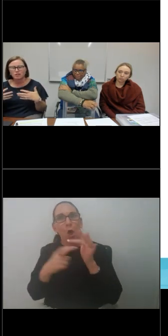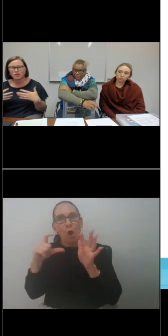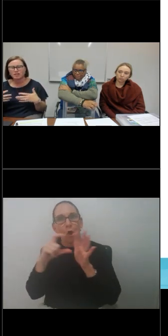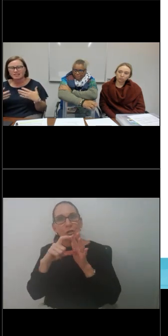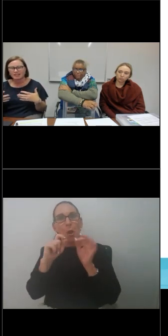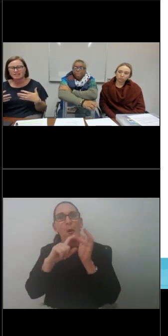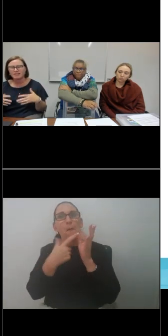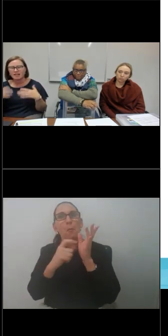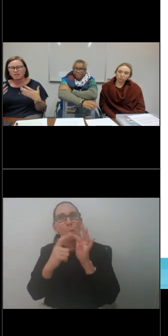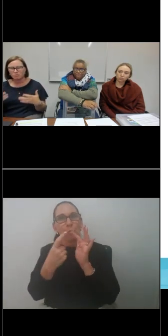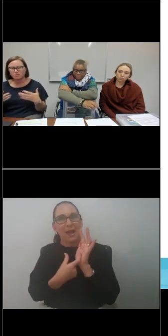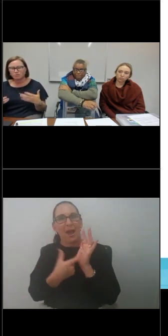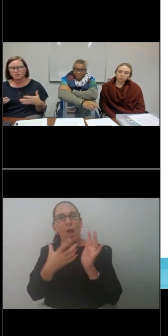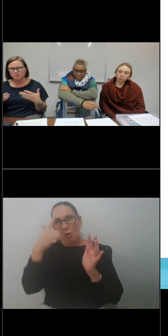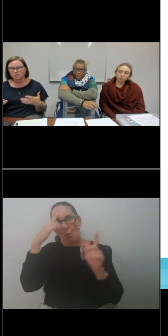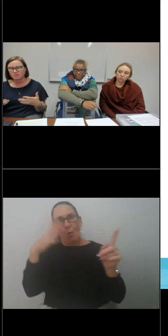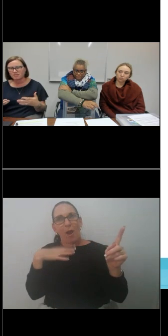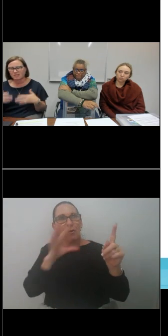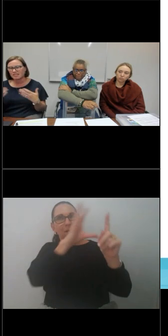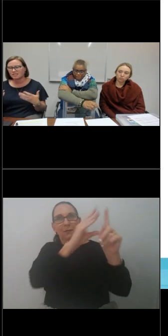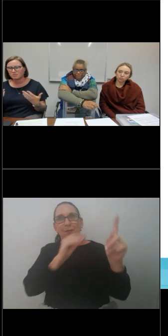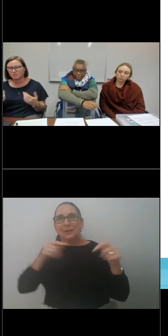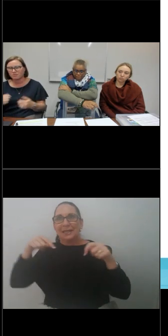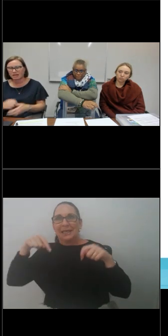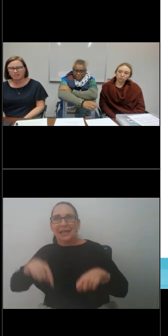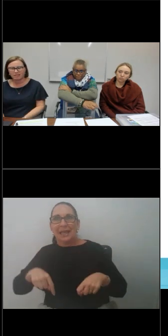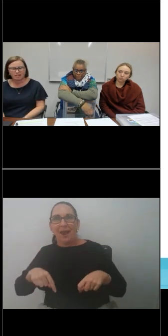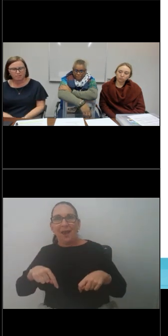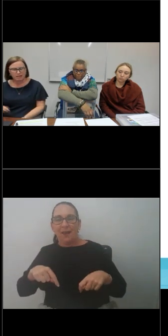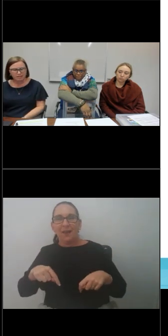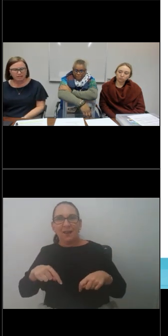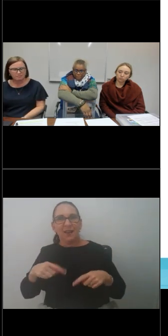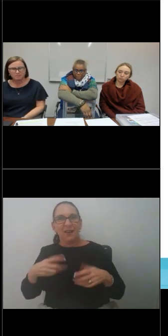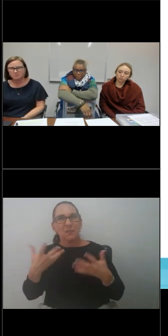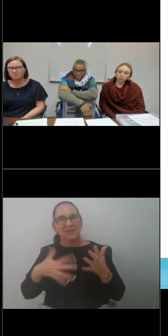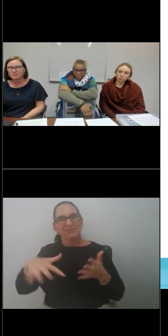in the sector the Blurred Borders resources so that's just a bit of background there about that